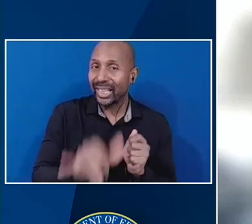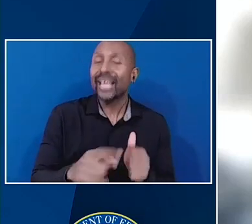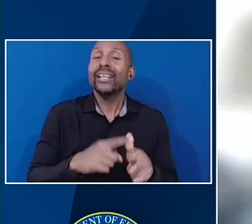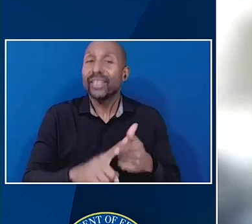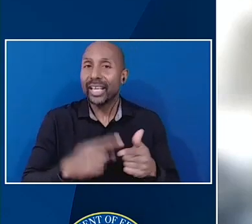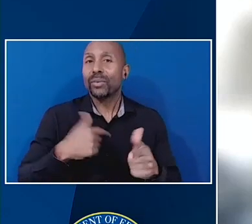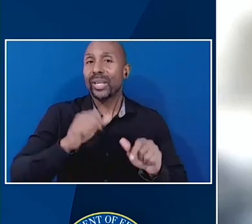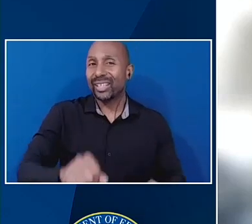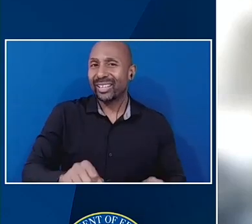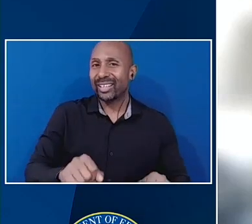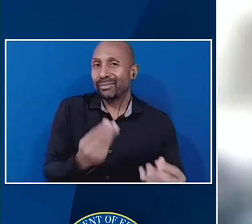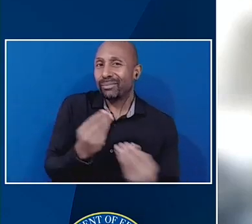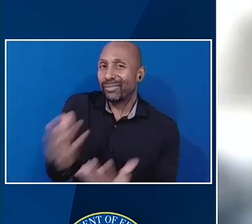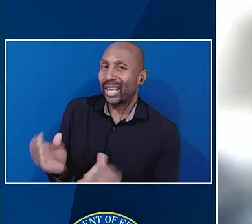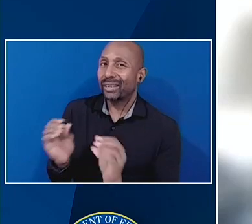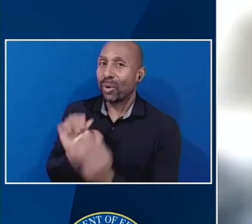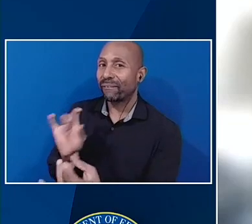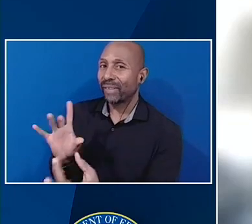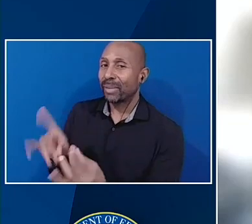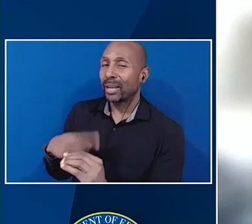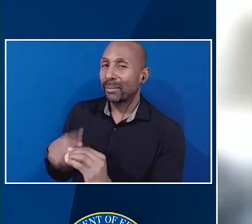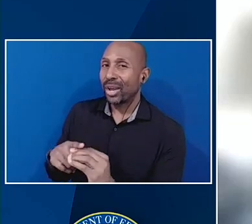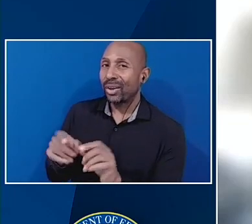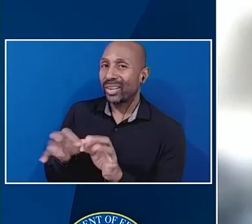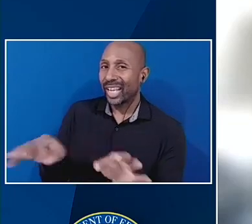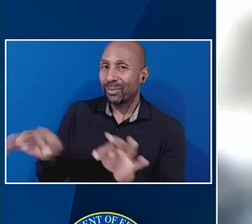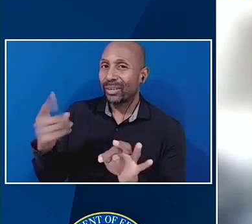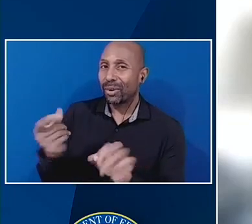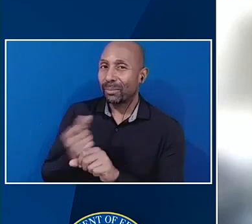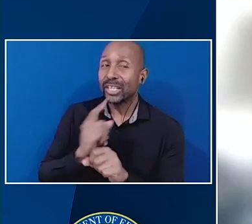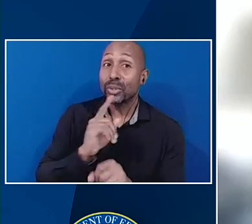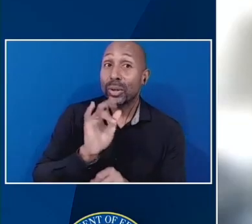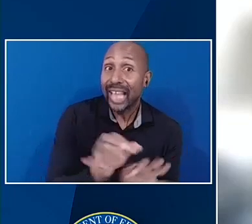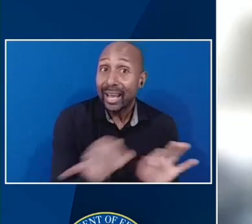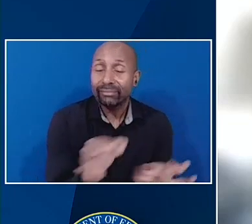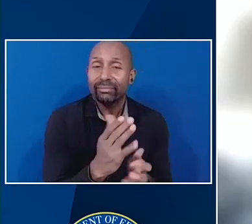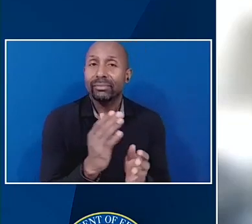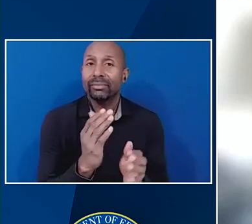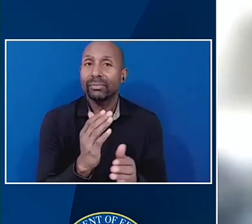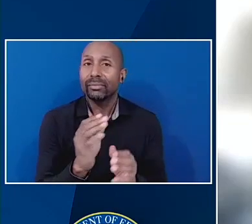language to make it clearer because it's confusing as written.